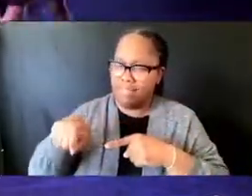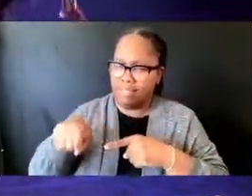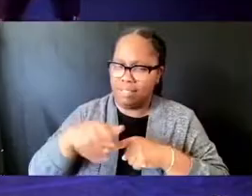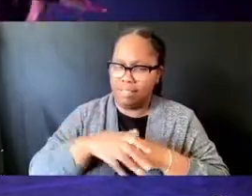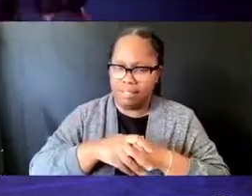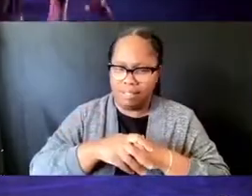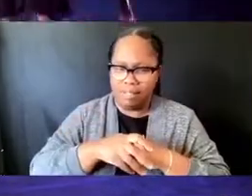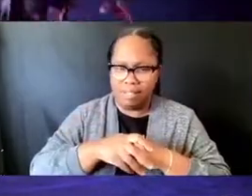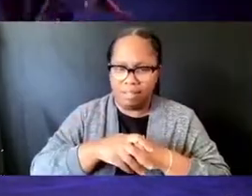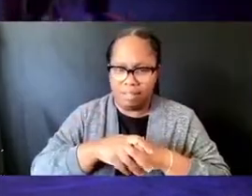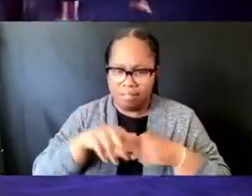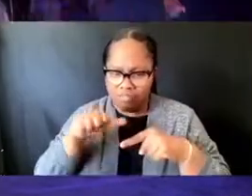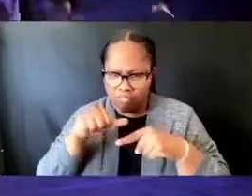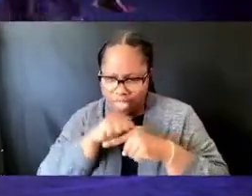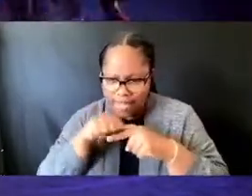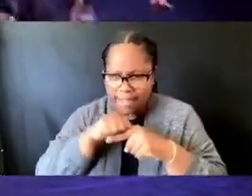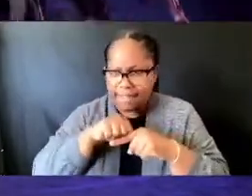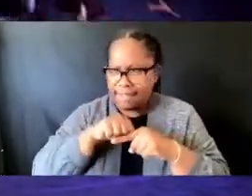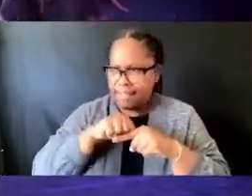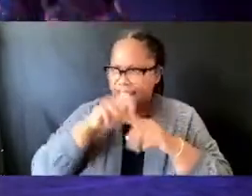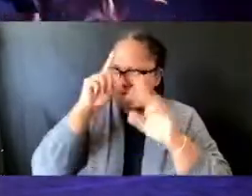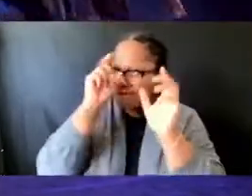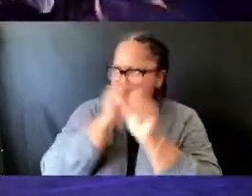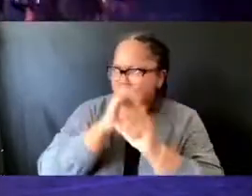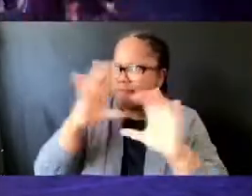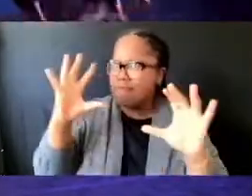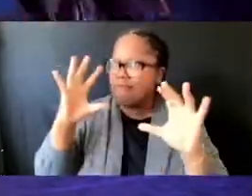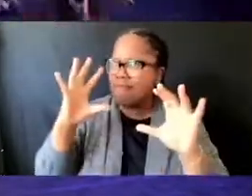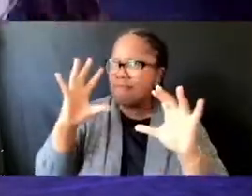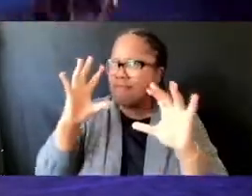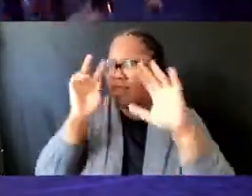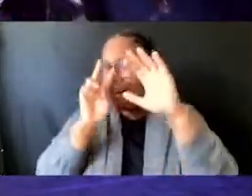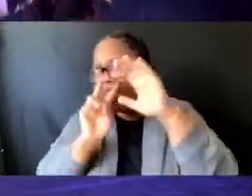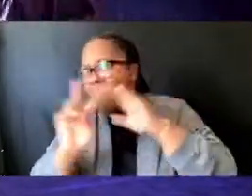Practicing, visioning. Looking to what we could be.